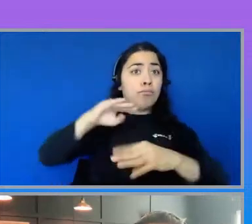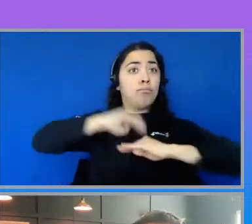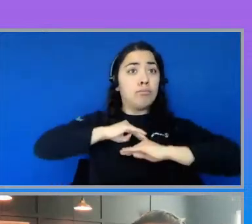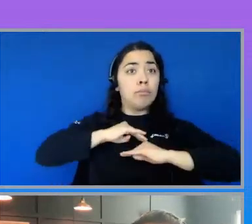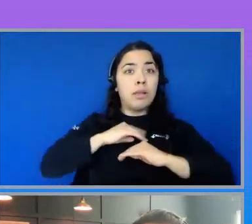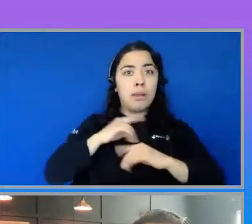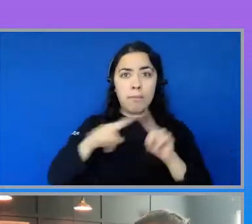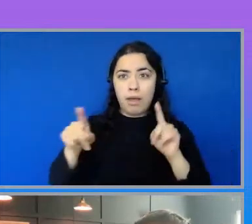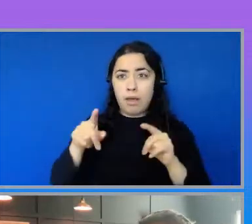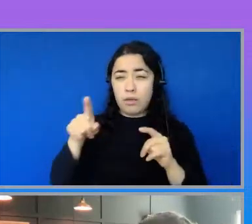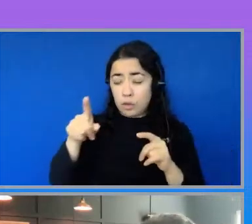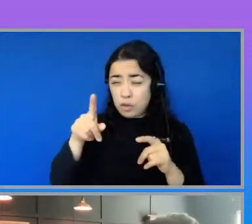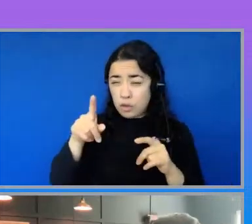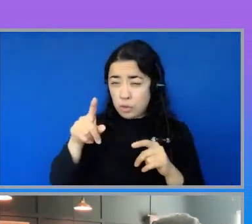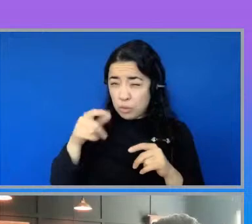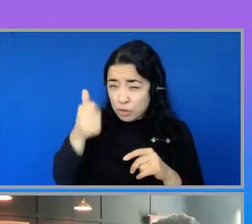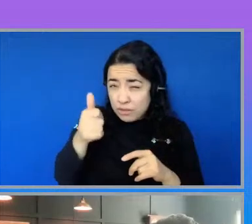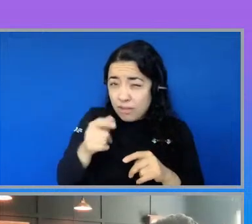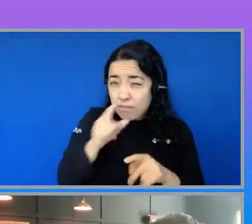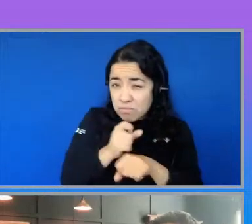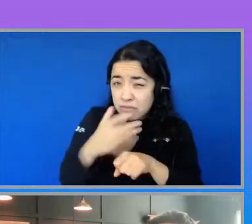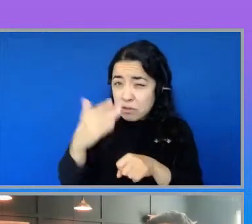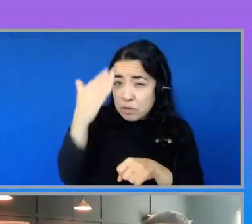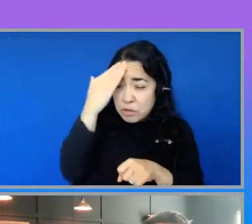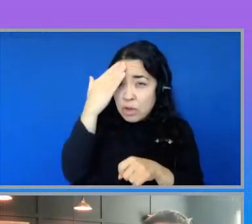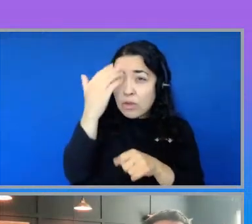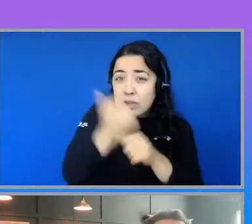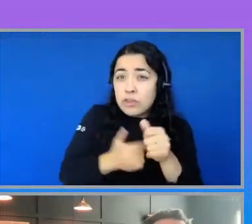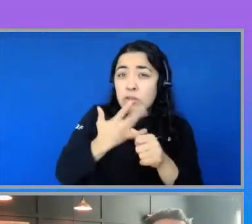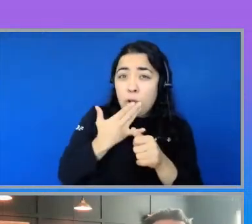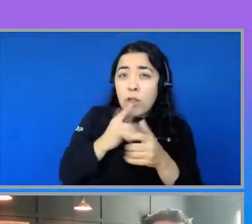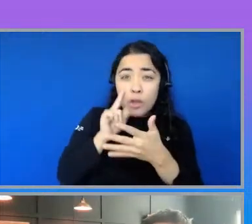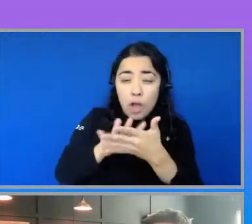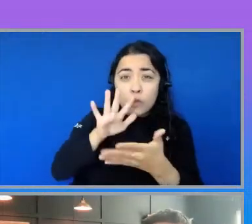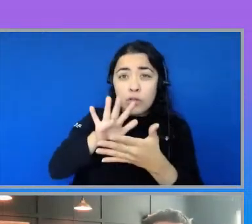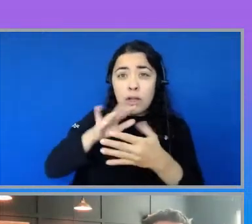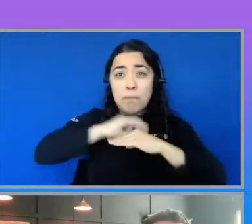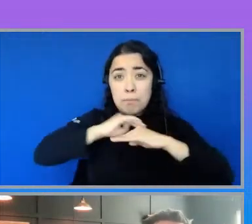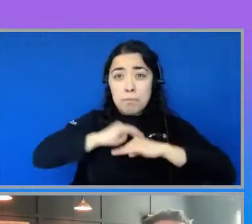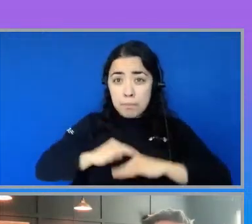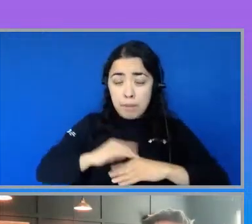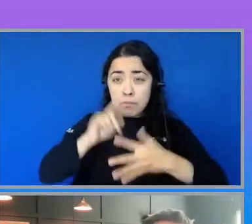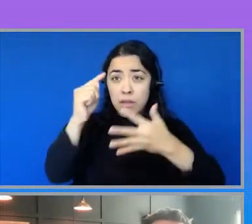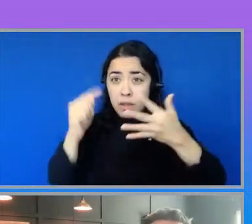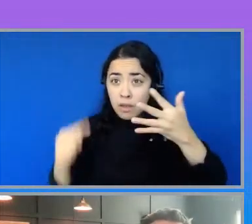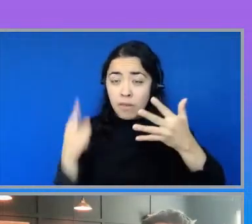know what the color contrast requirements are for every single element on the screen? For the exceptions, for text,